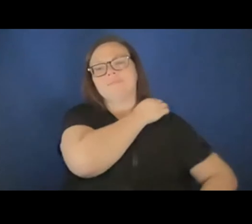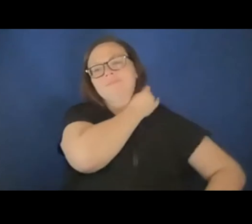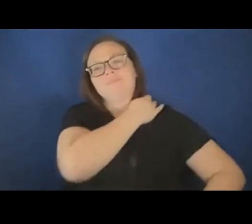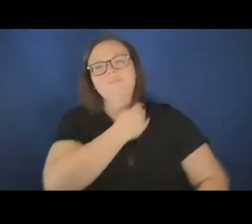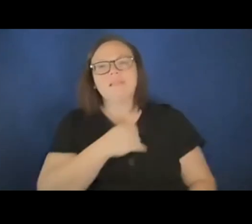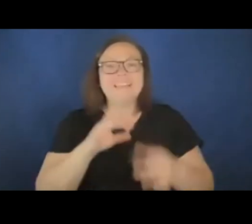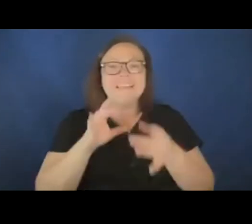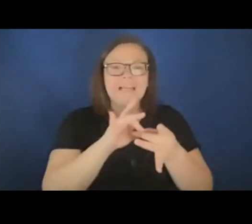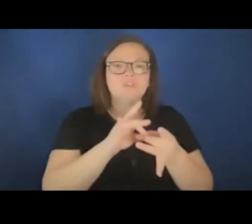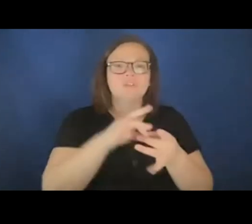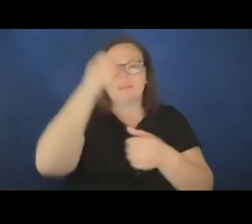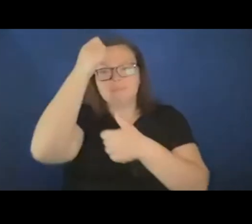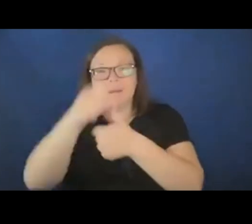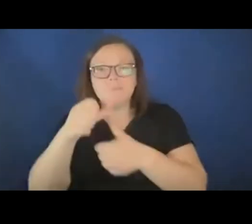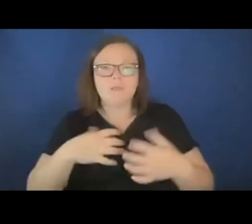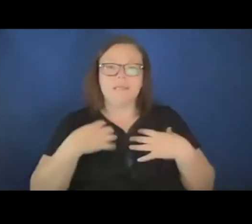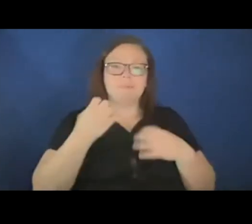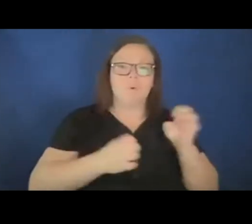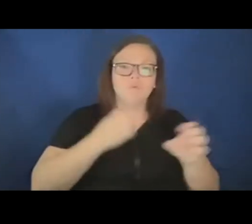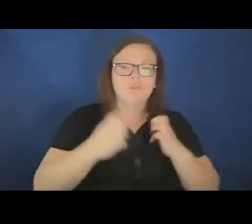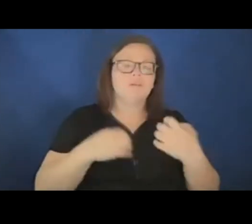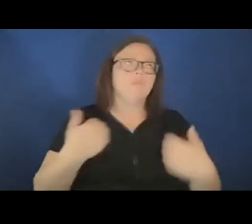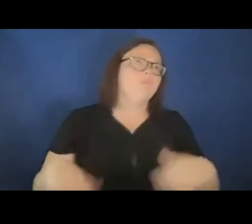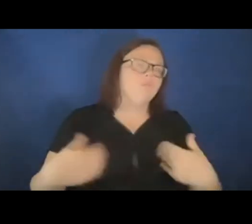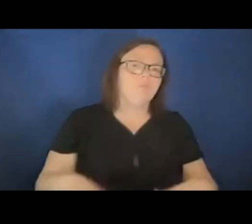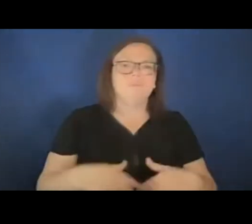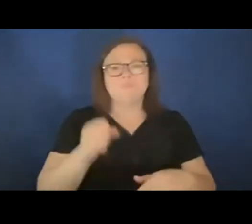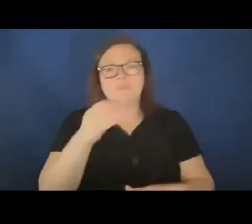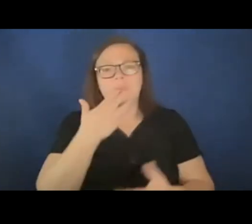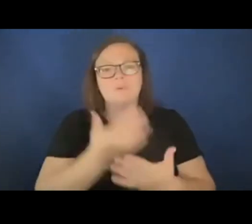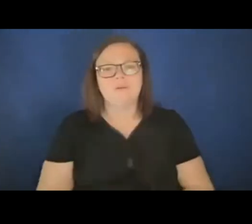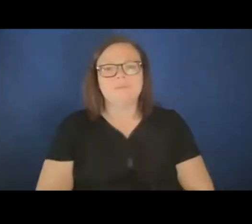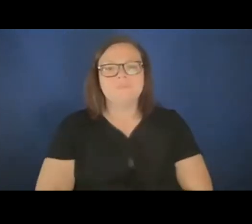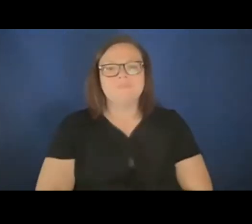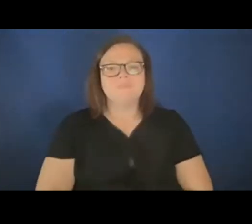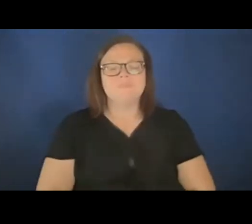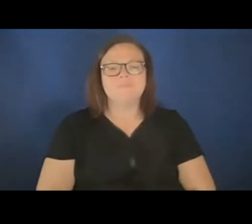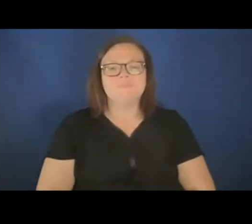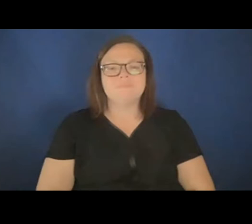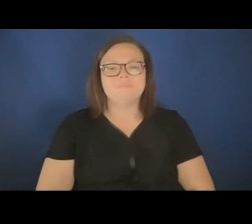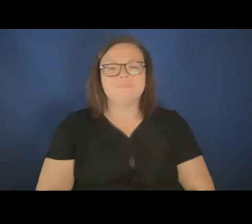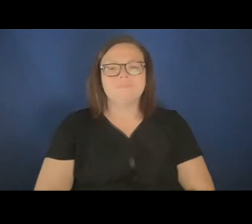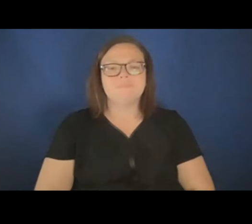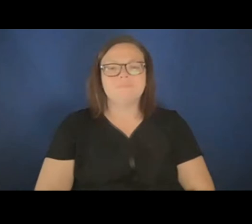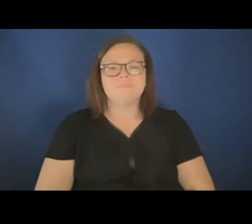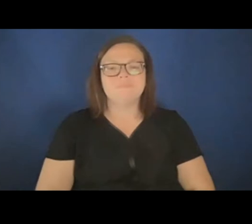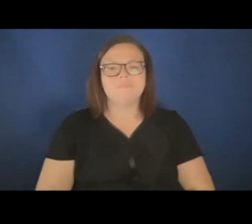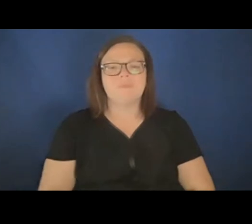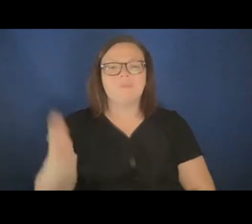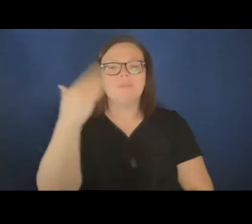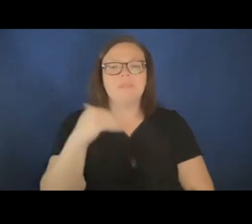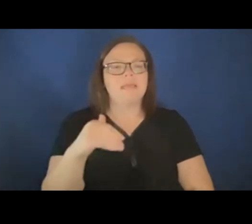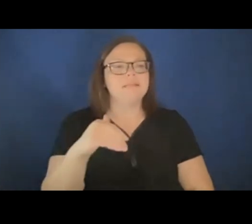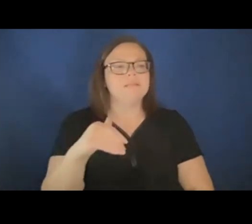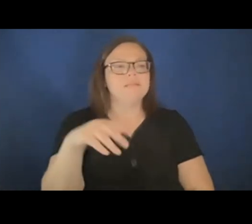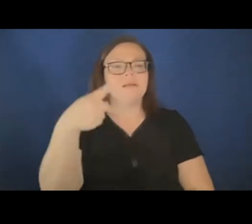memory and emotion. So good! Our next reader is gong to be Perry Rickard.